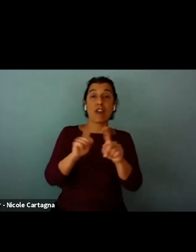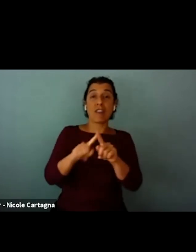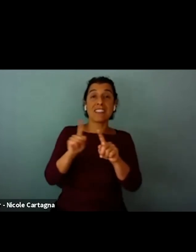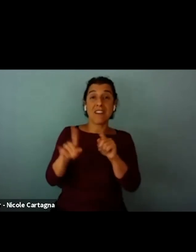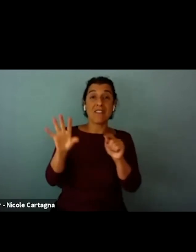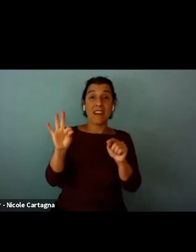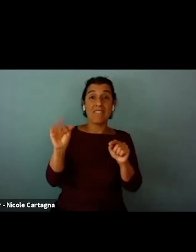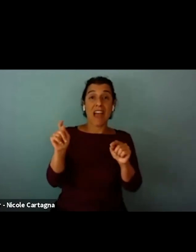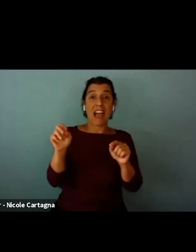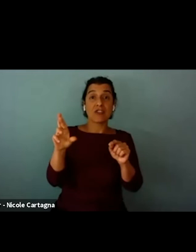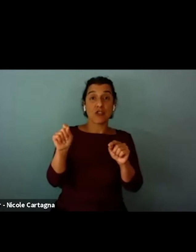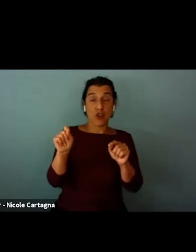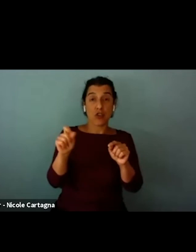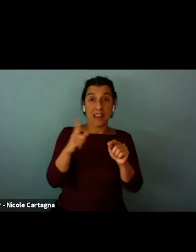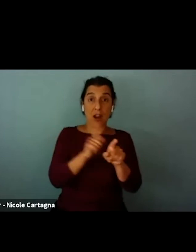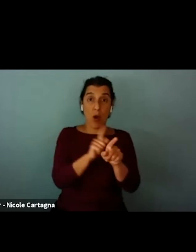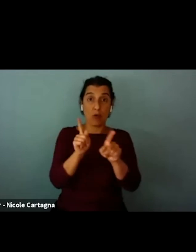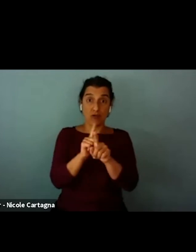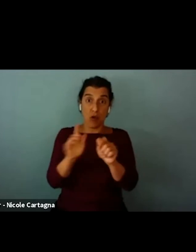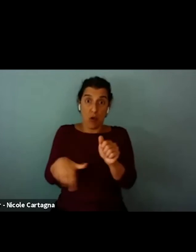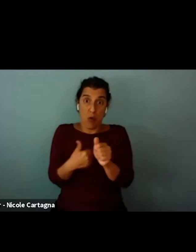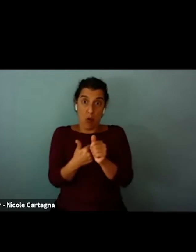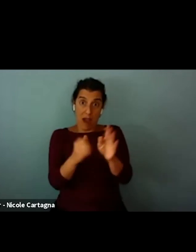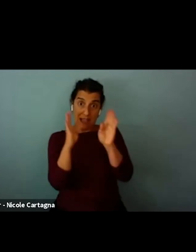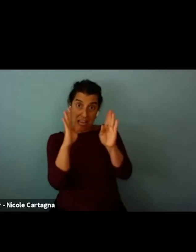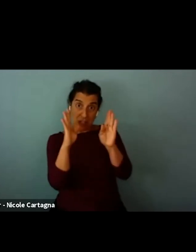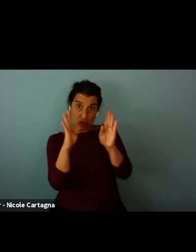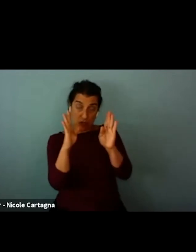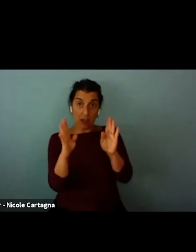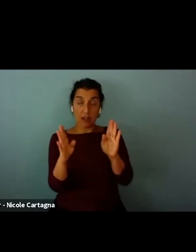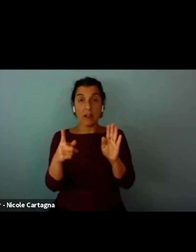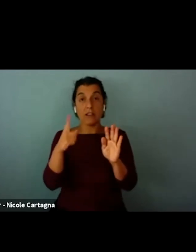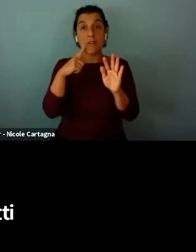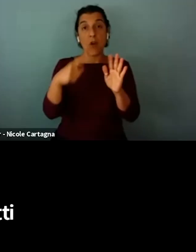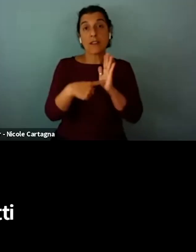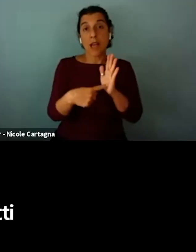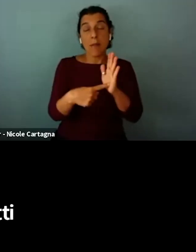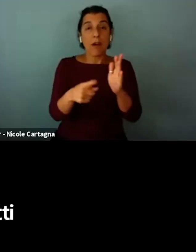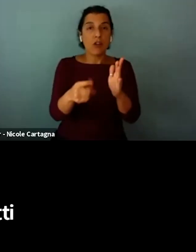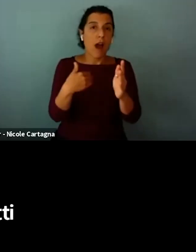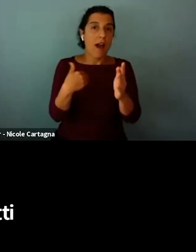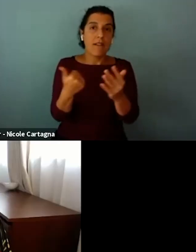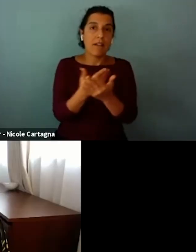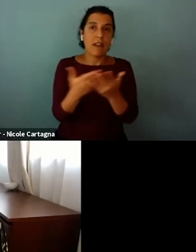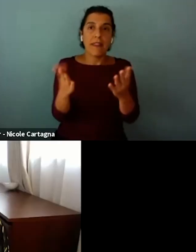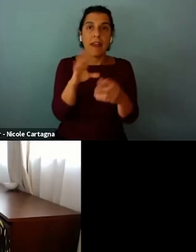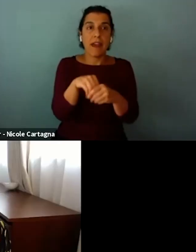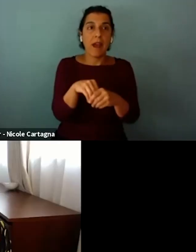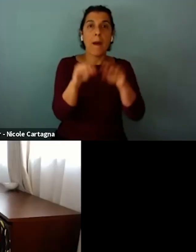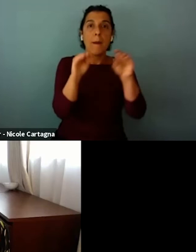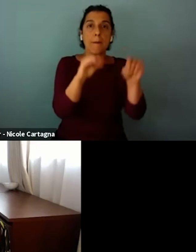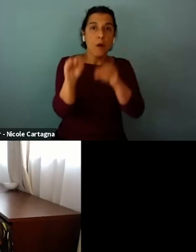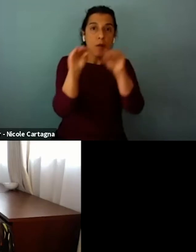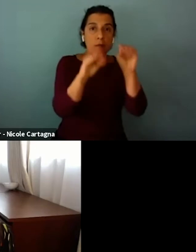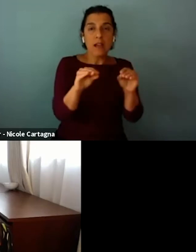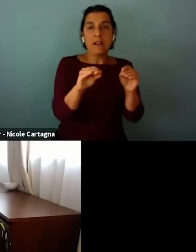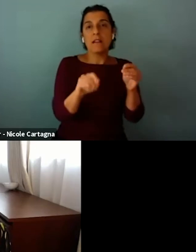attention and so for example you know you've got everything from movement color